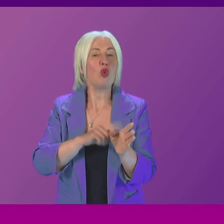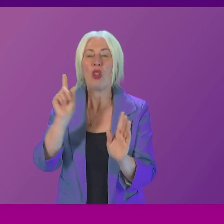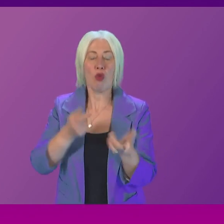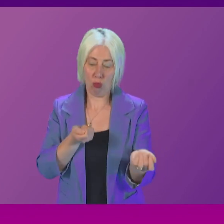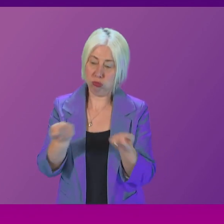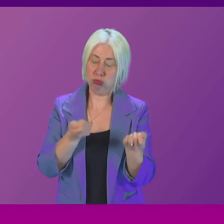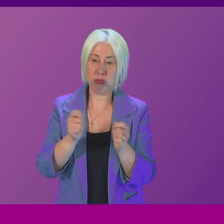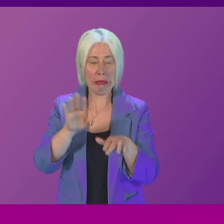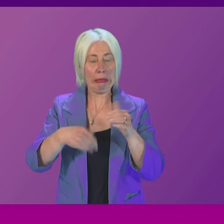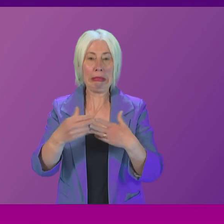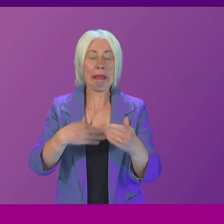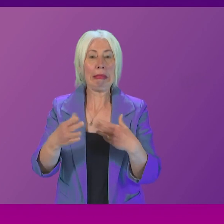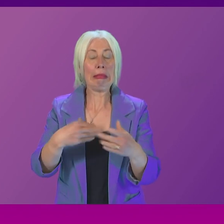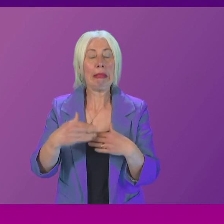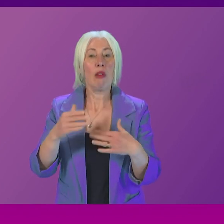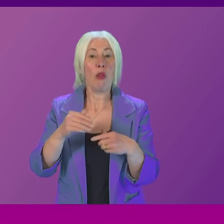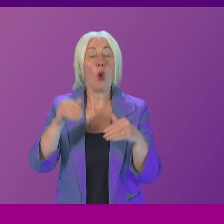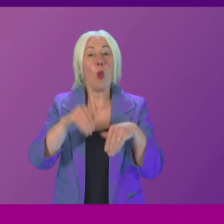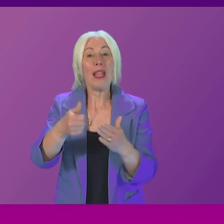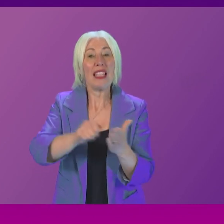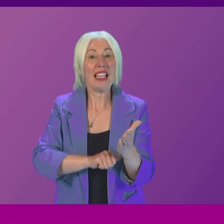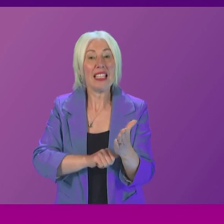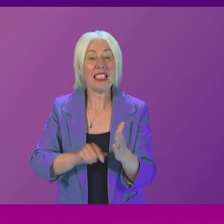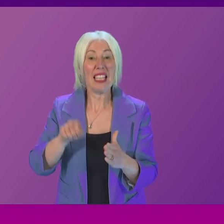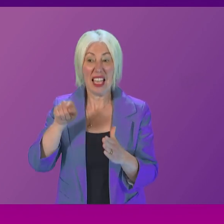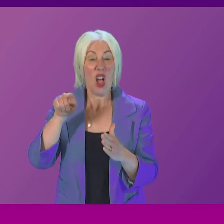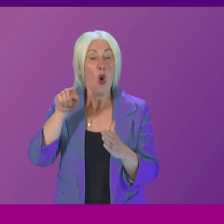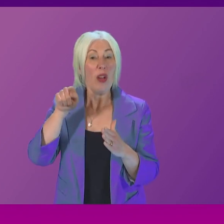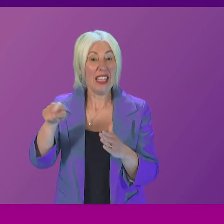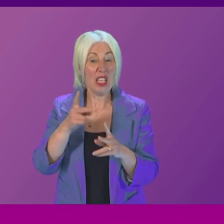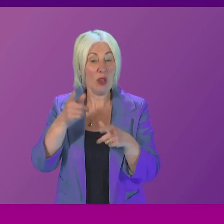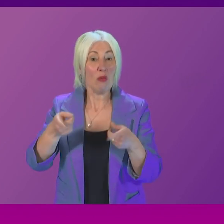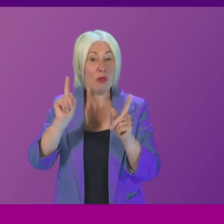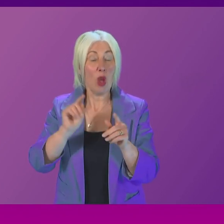On his watch, they grew by over 175,000.